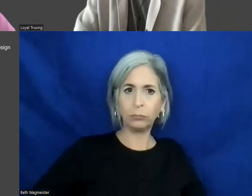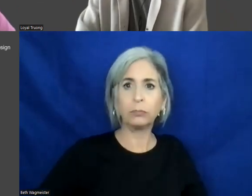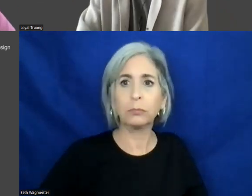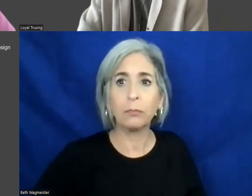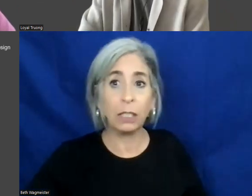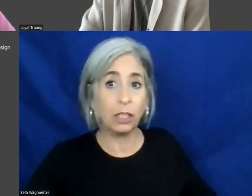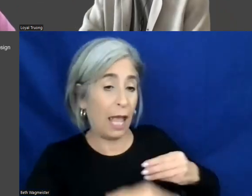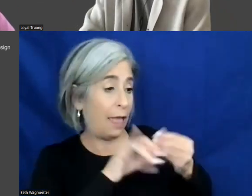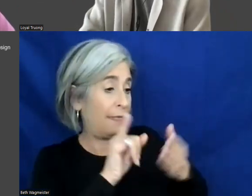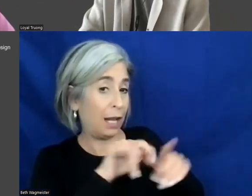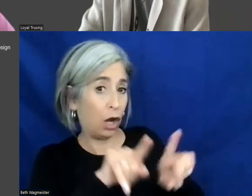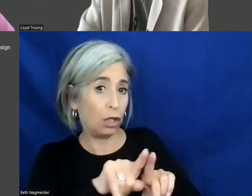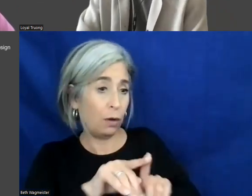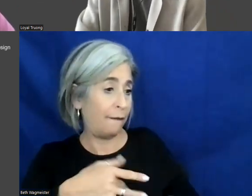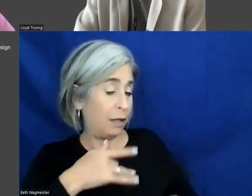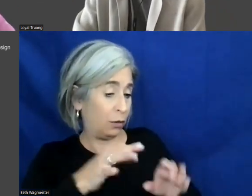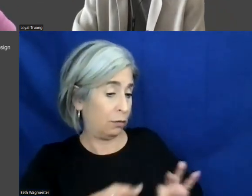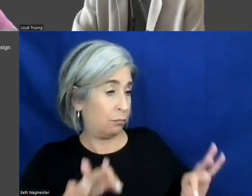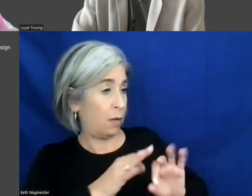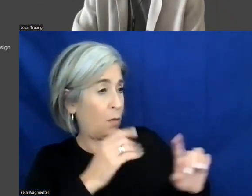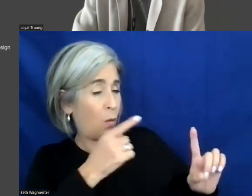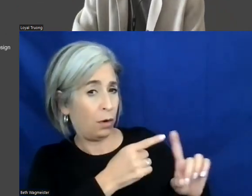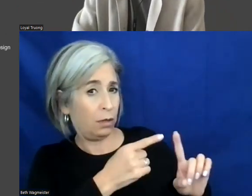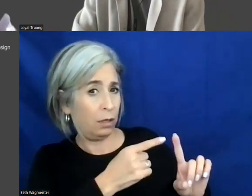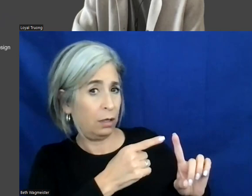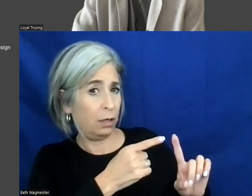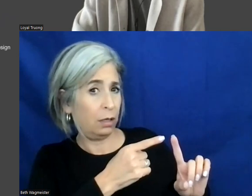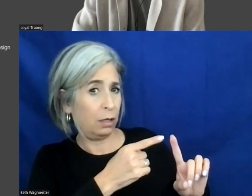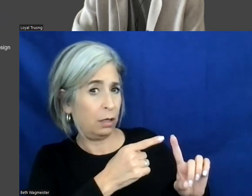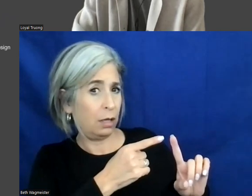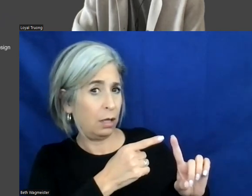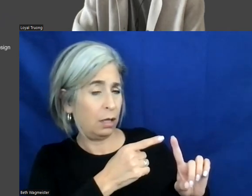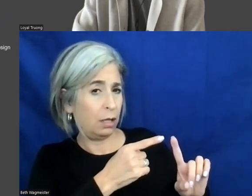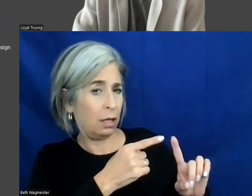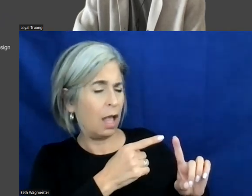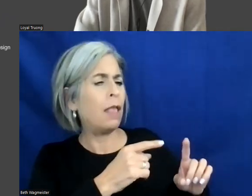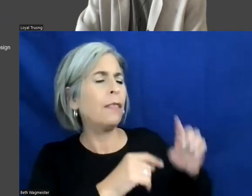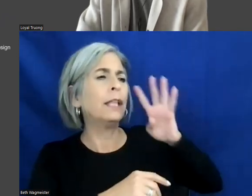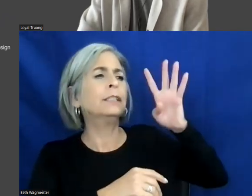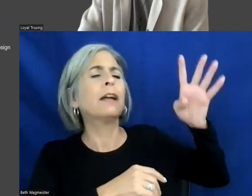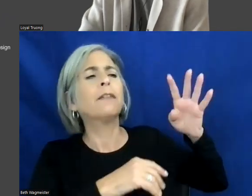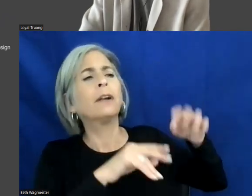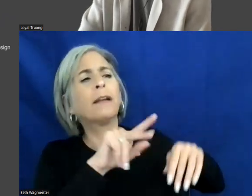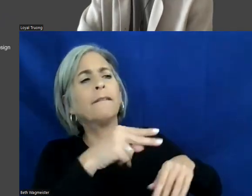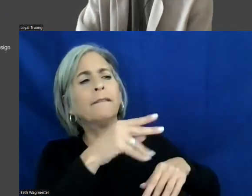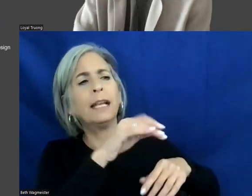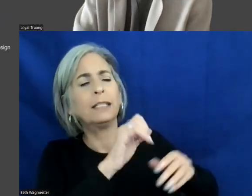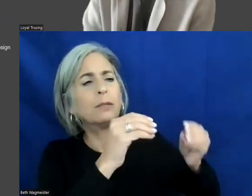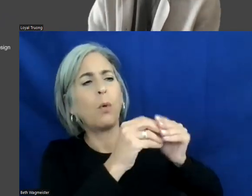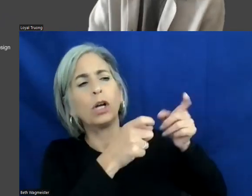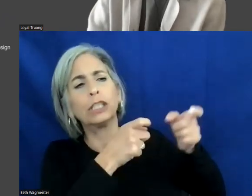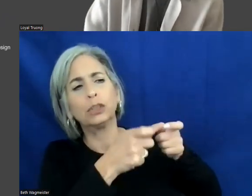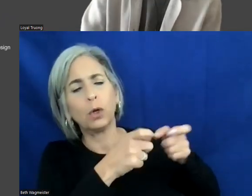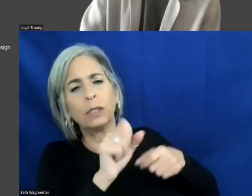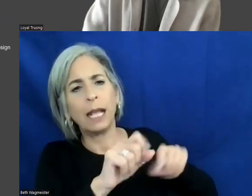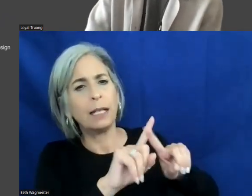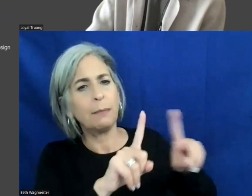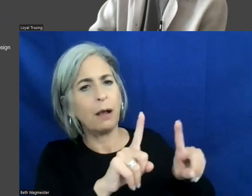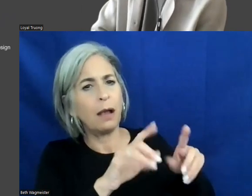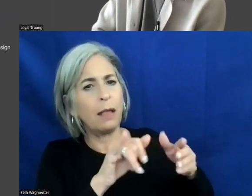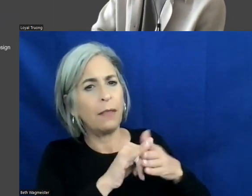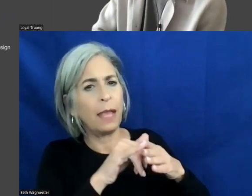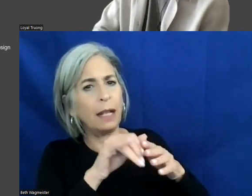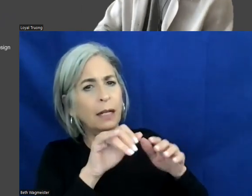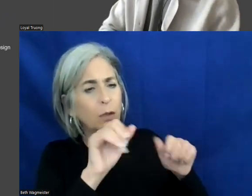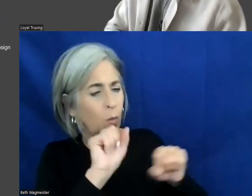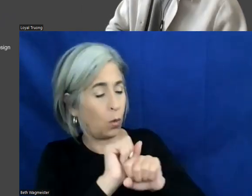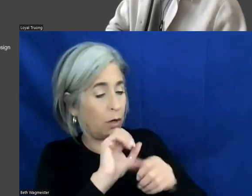that, the discover Phase, we feel there is more control, but there is a way to sort of work with